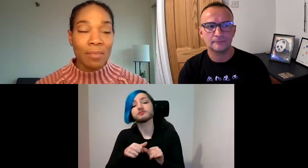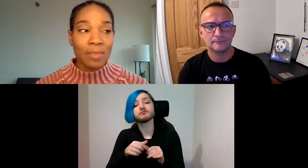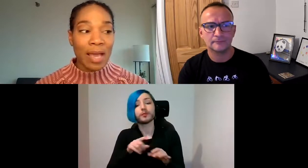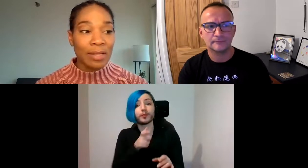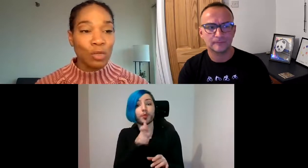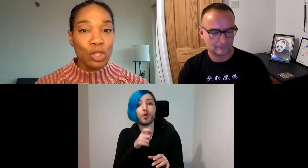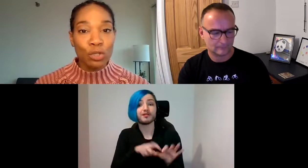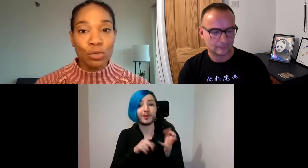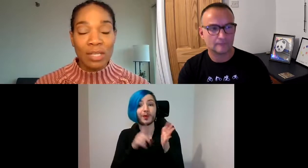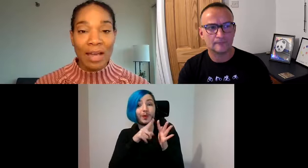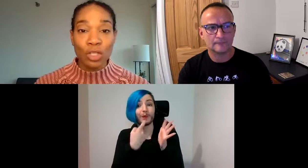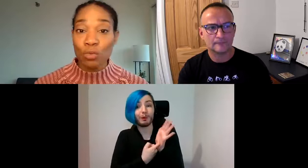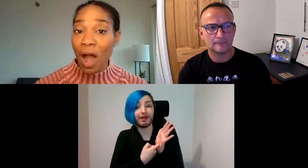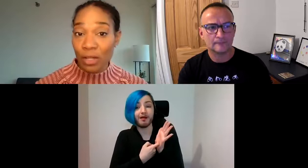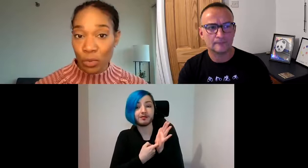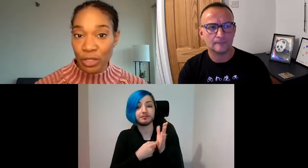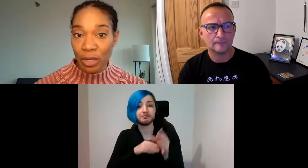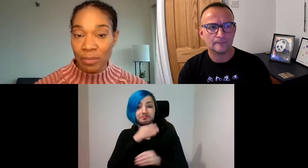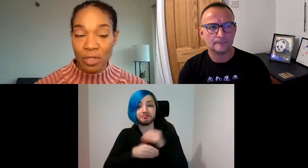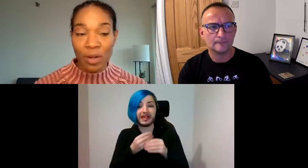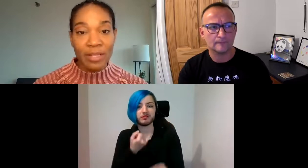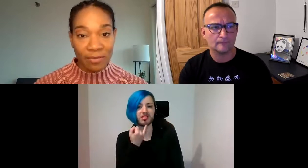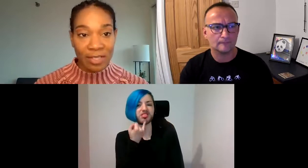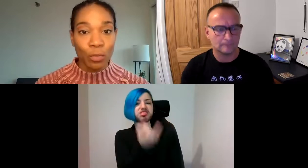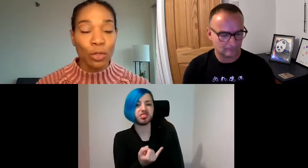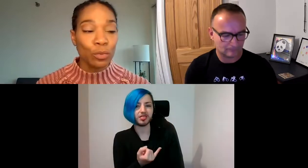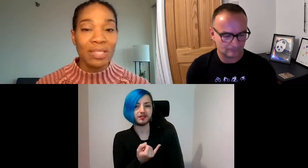What happened in the 1980s during the HIV crisis there